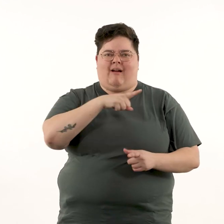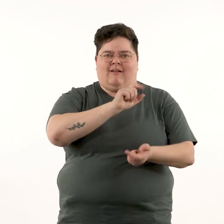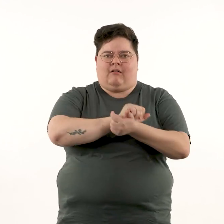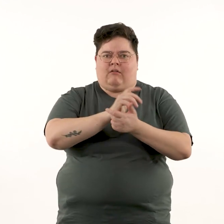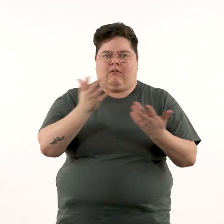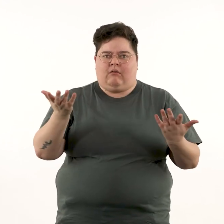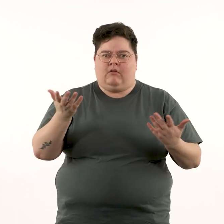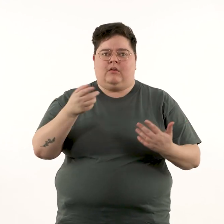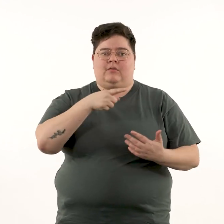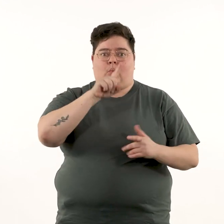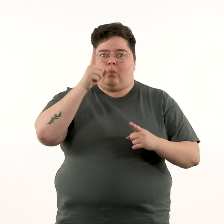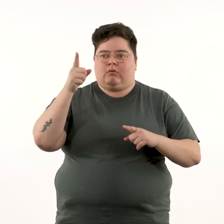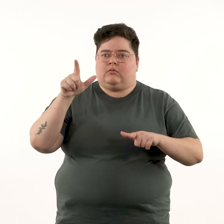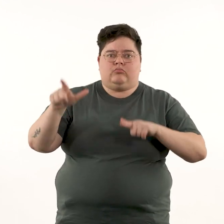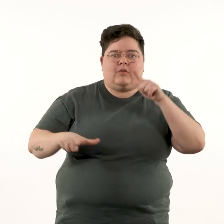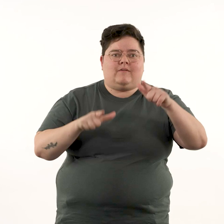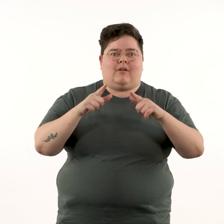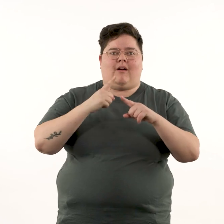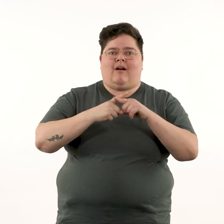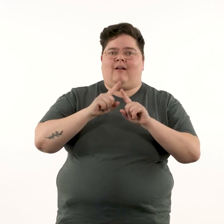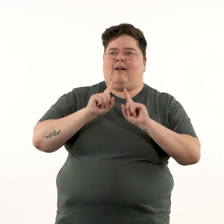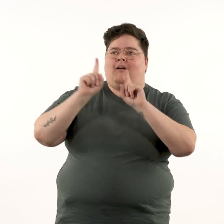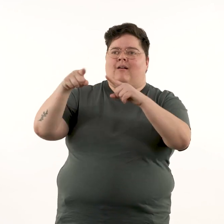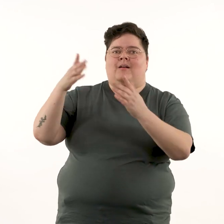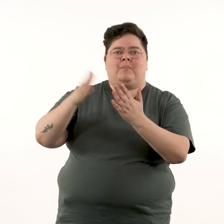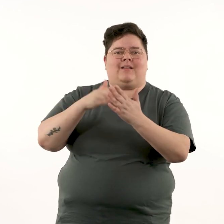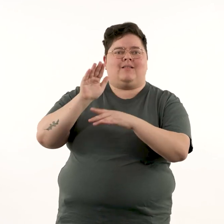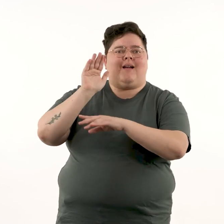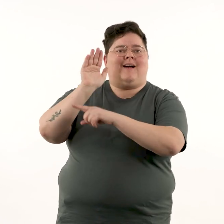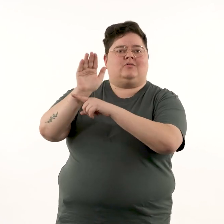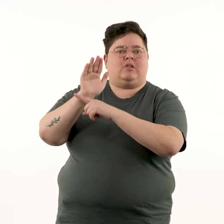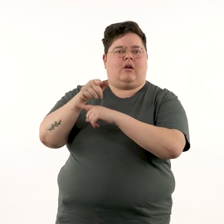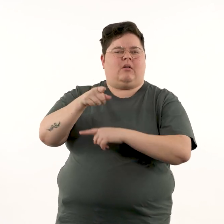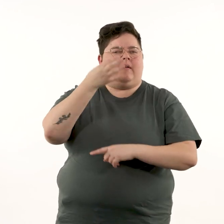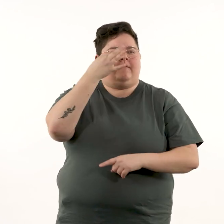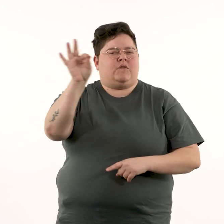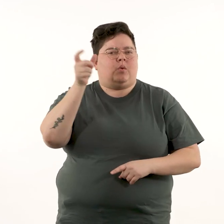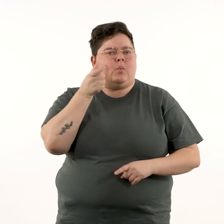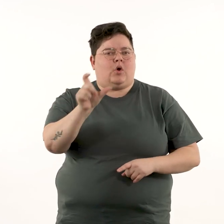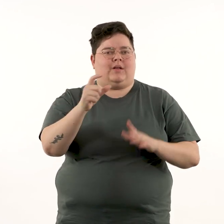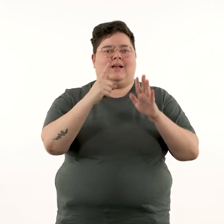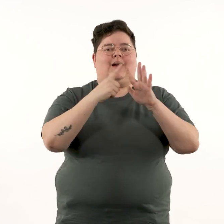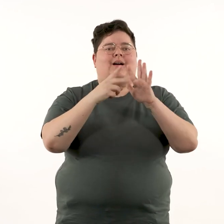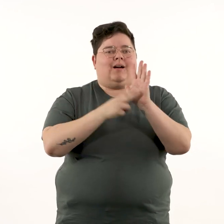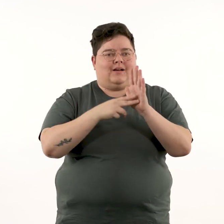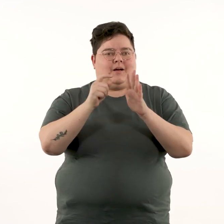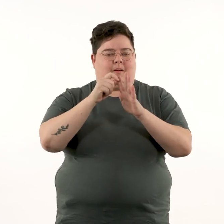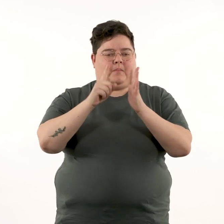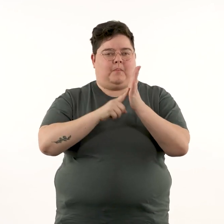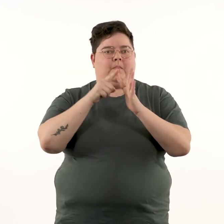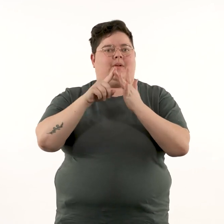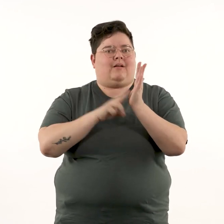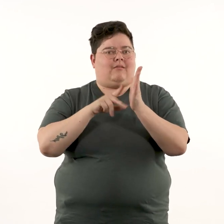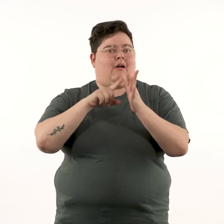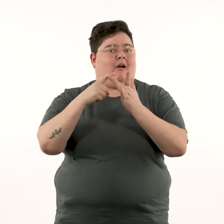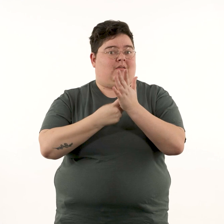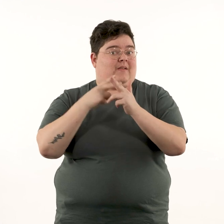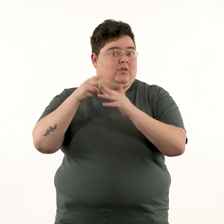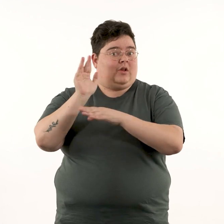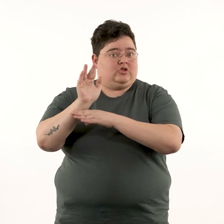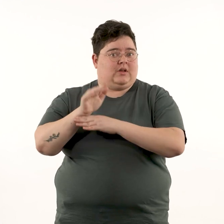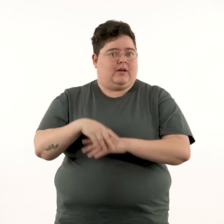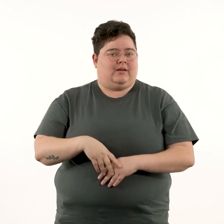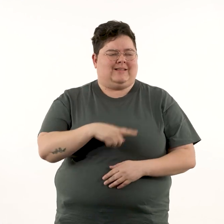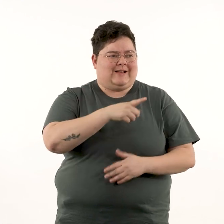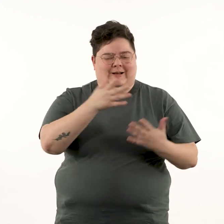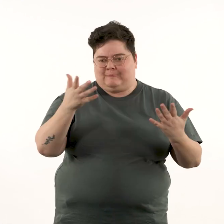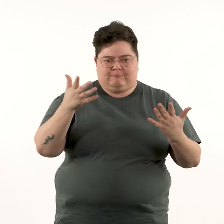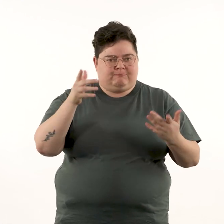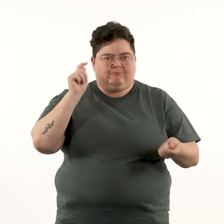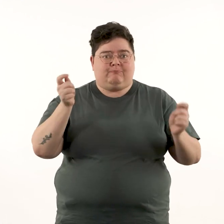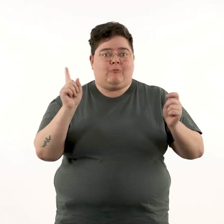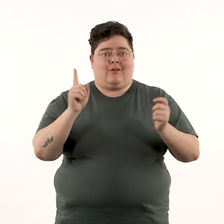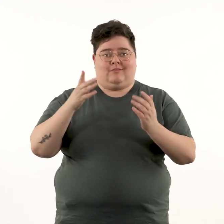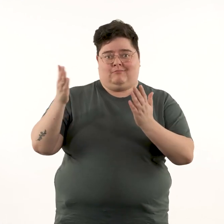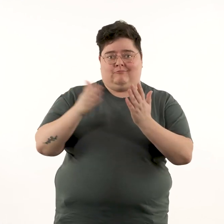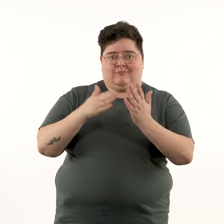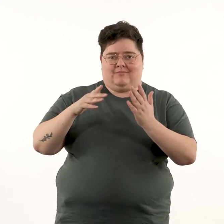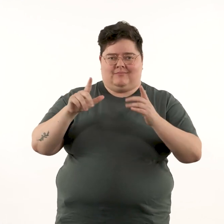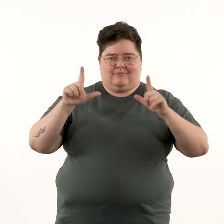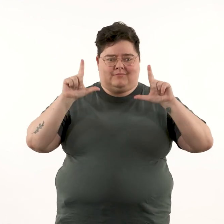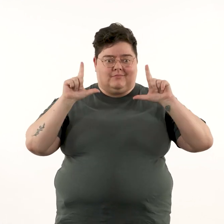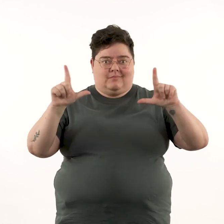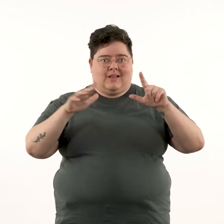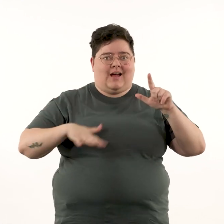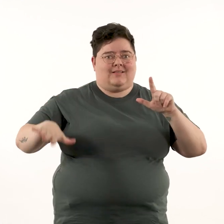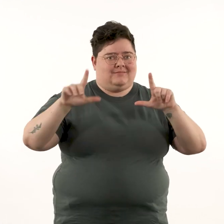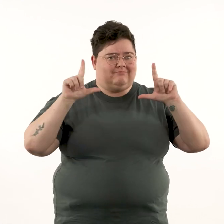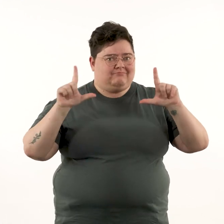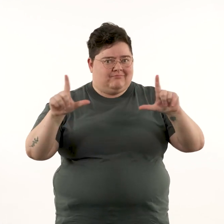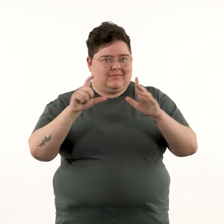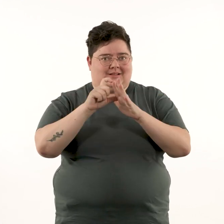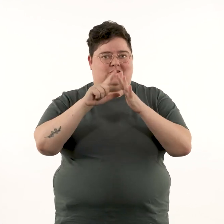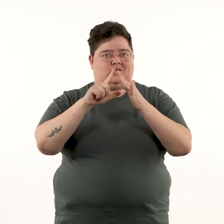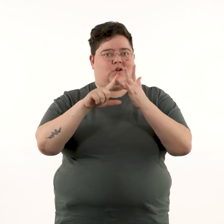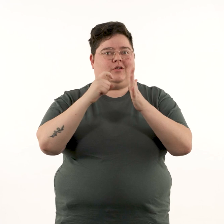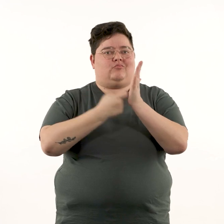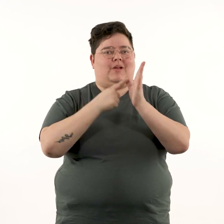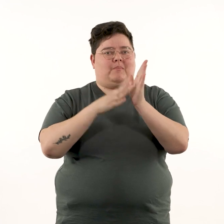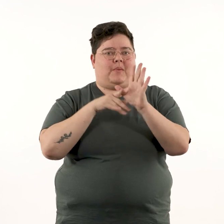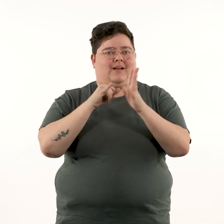Unable to travel and paint en plein air, Maestri started making landscape dioramas to work from instead.